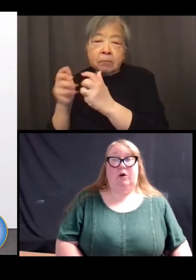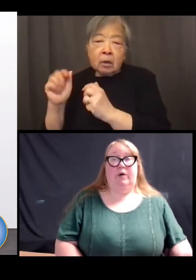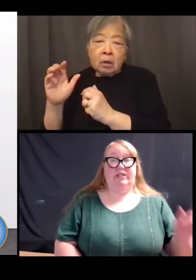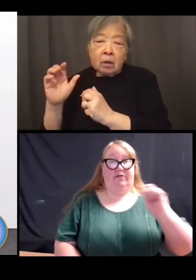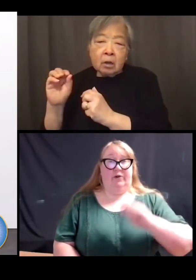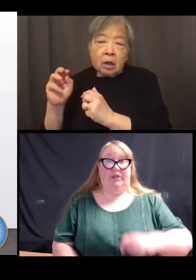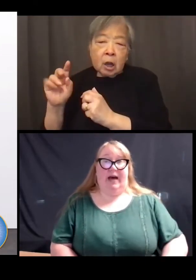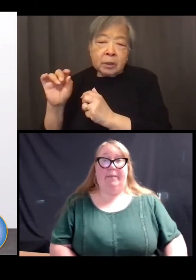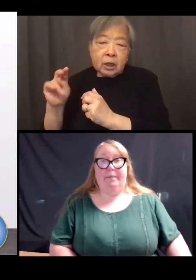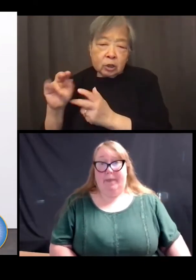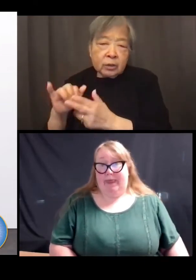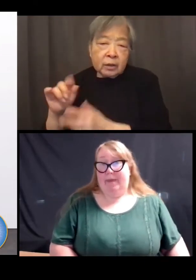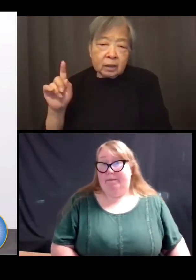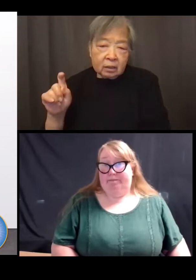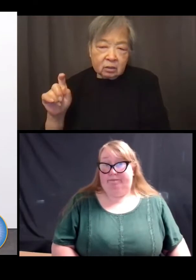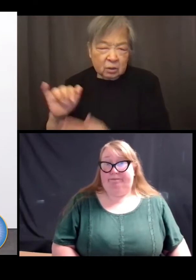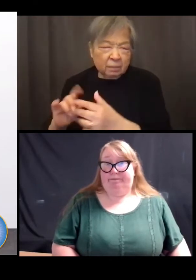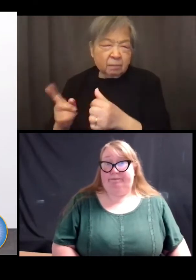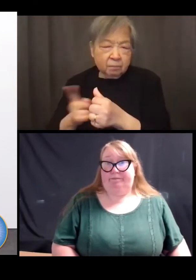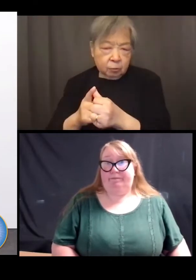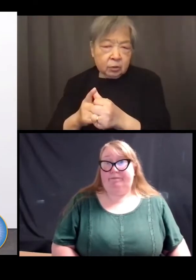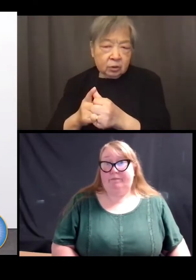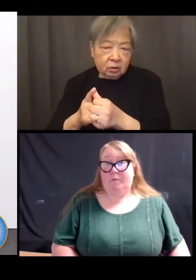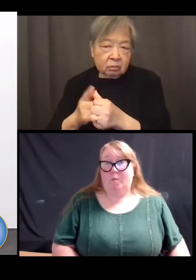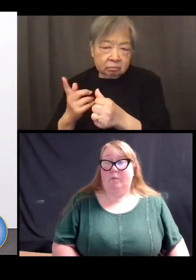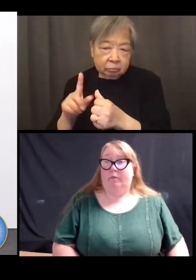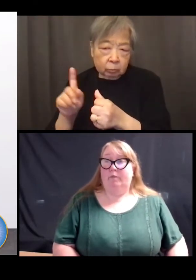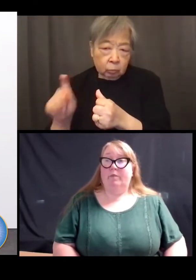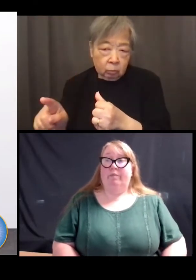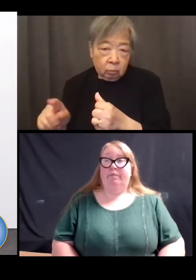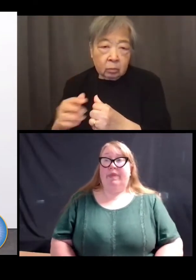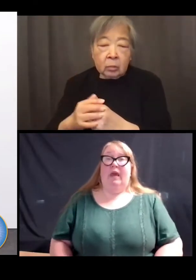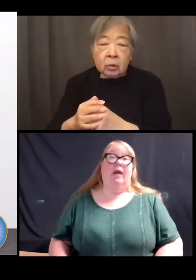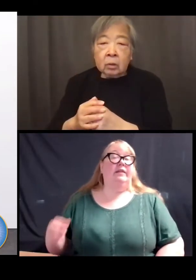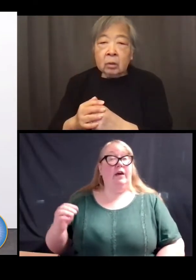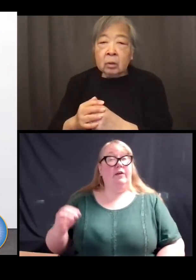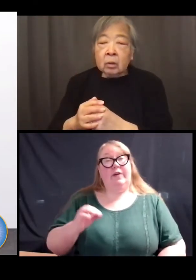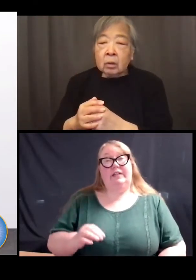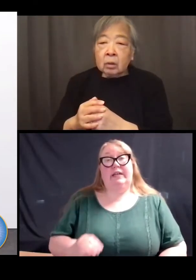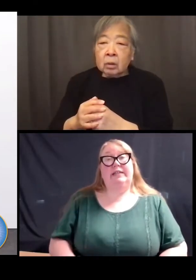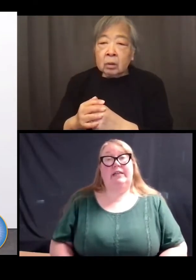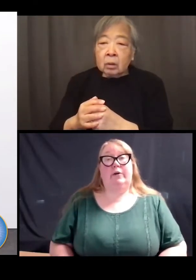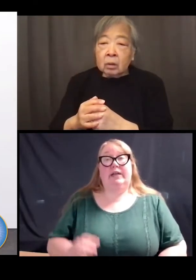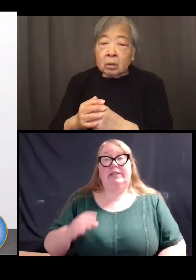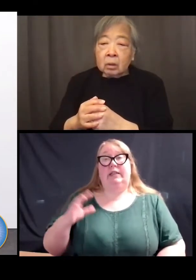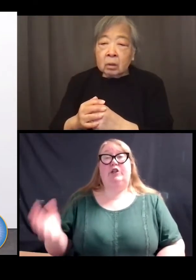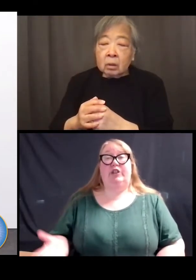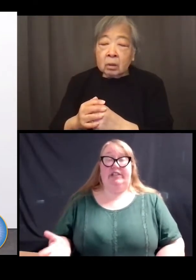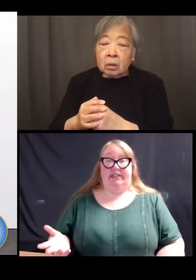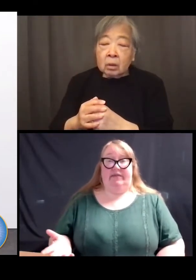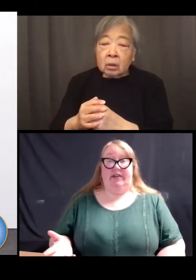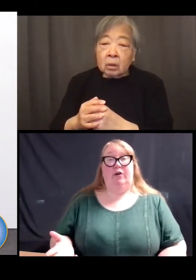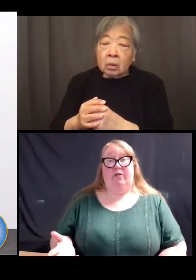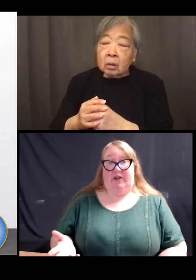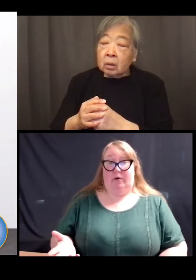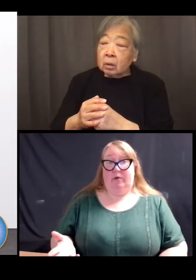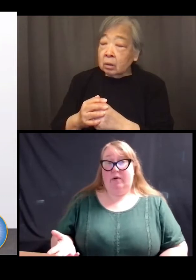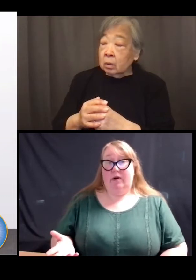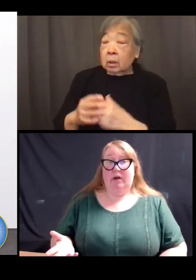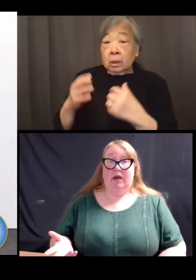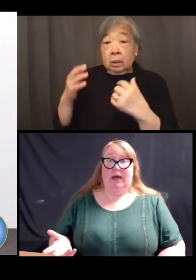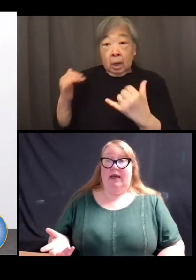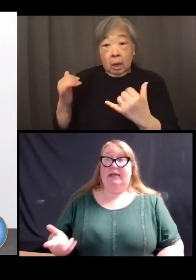That's always the first step The other thing to consider is the logistics of the interview